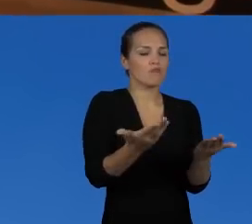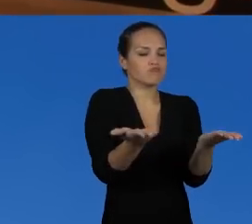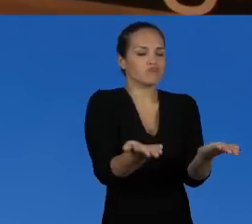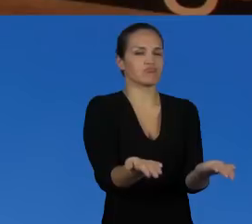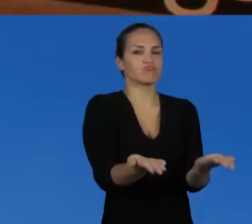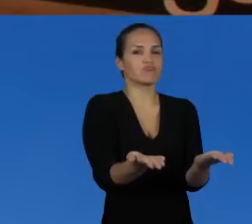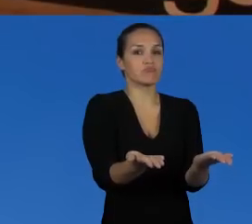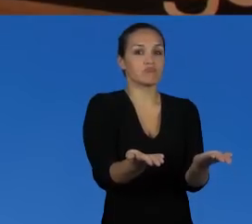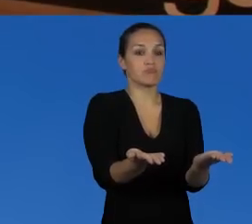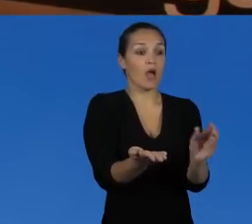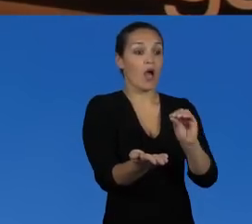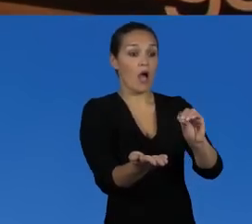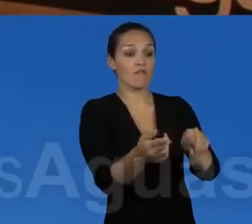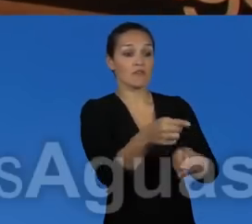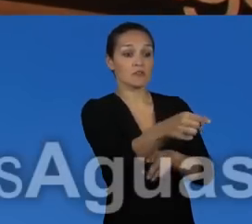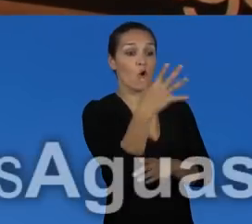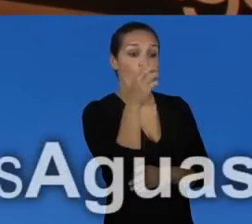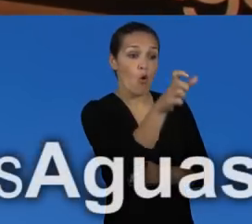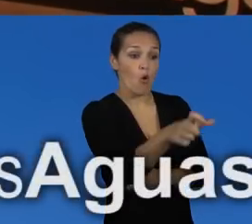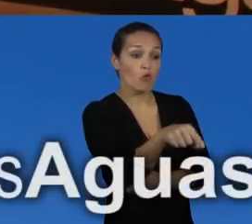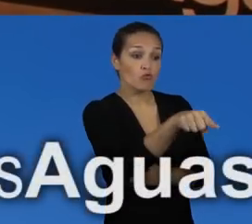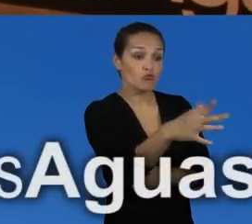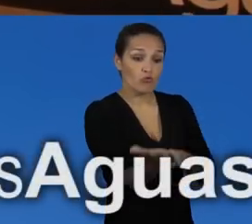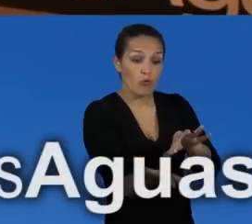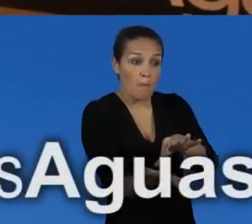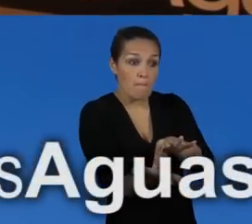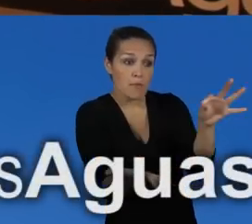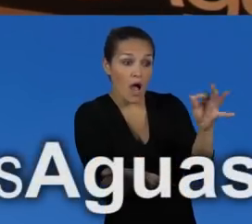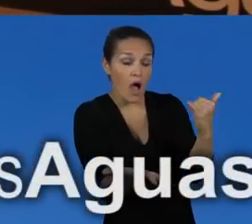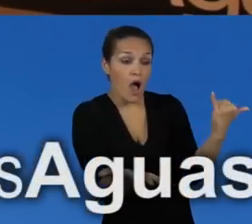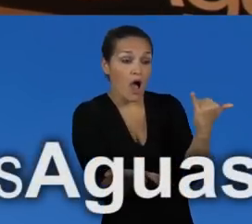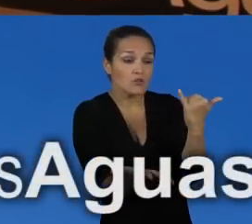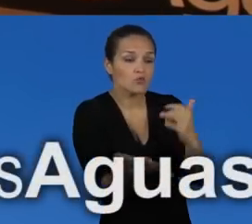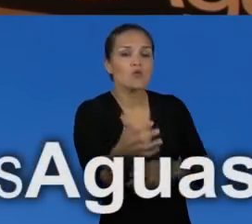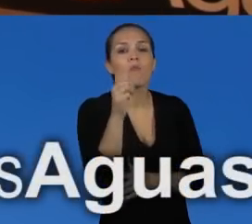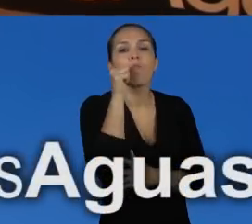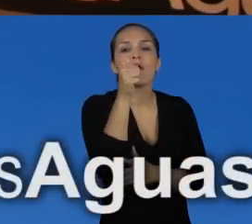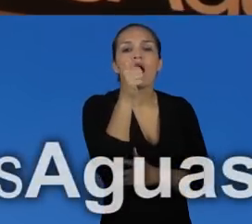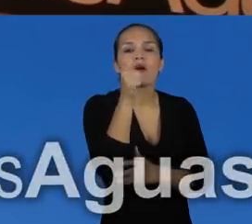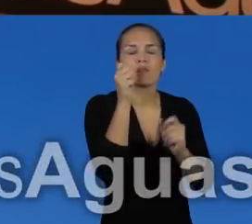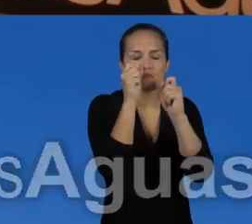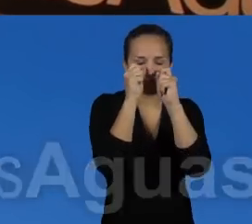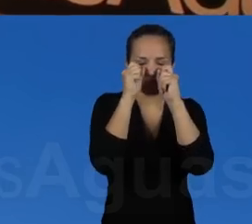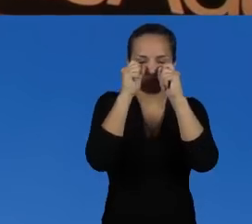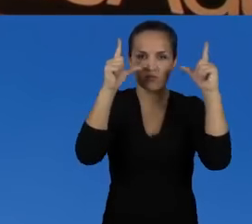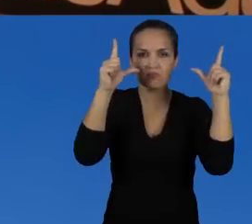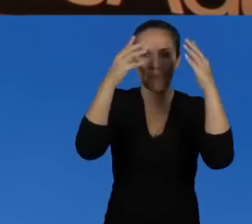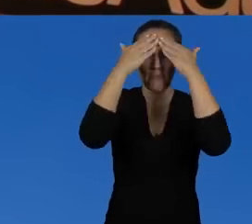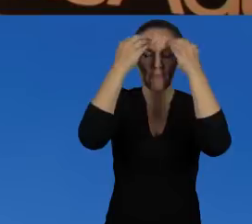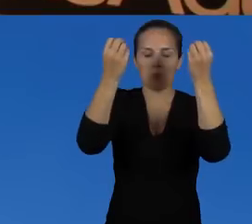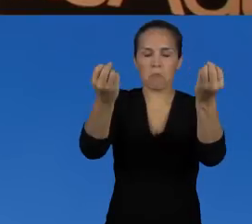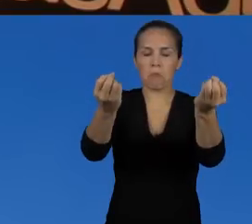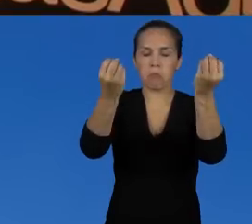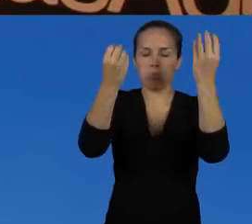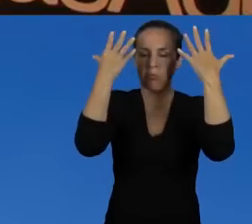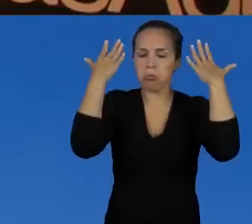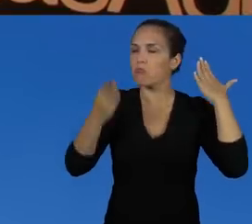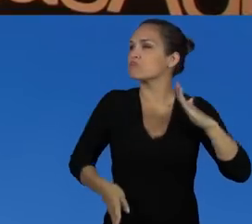He tells him: "if you take the blue one you will wake up in your bed,